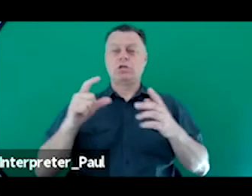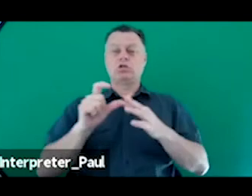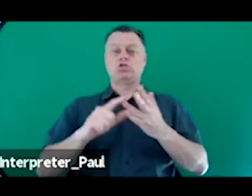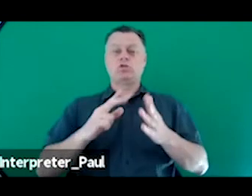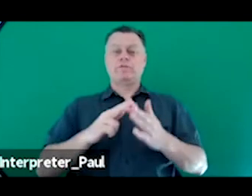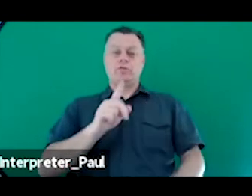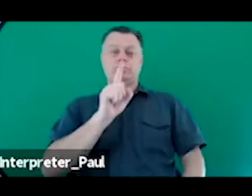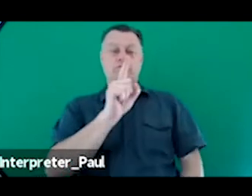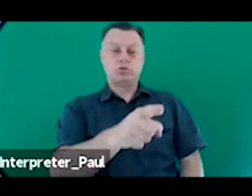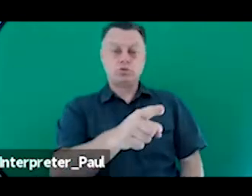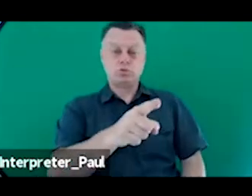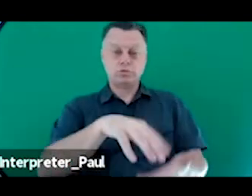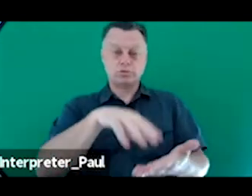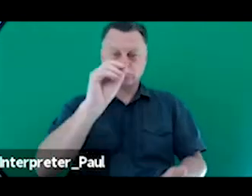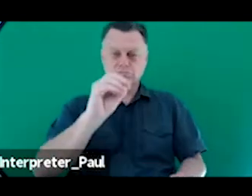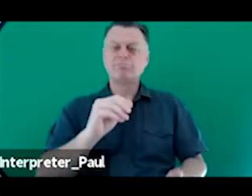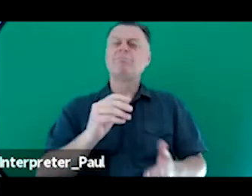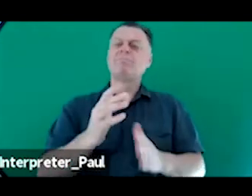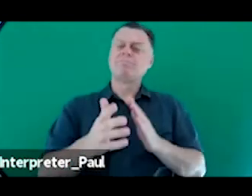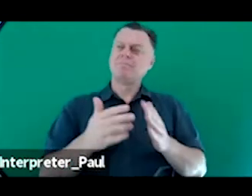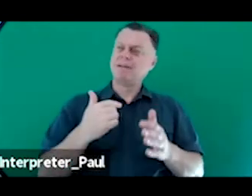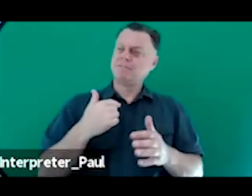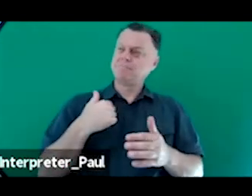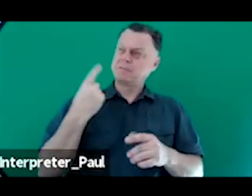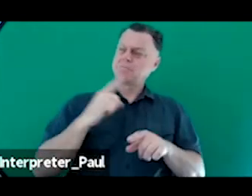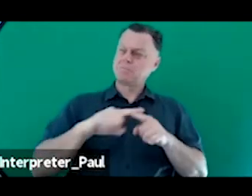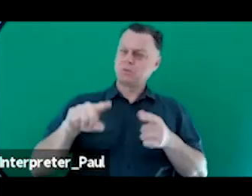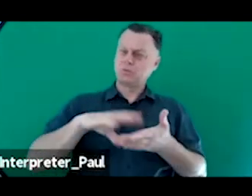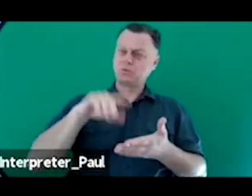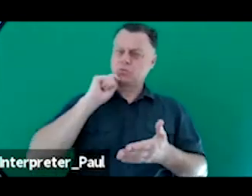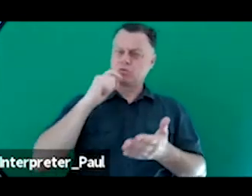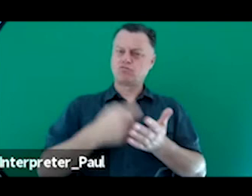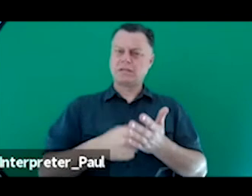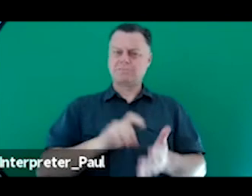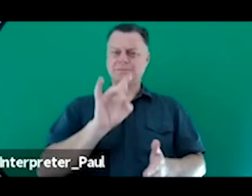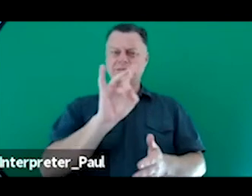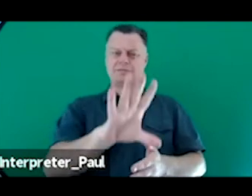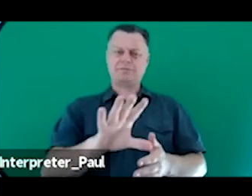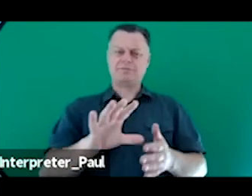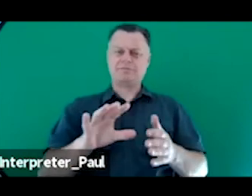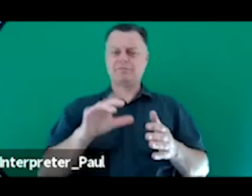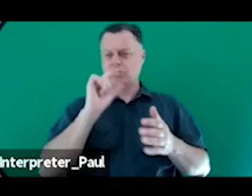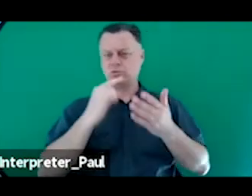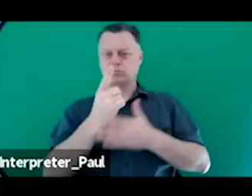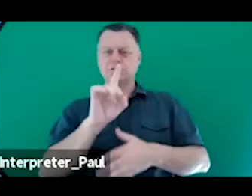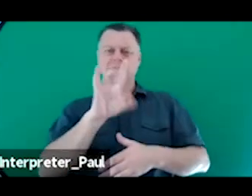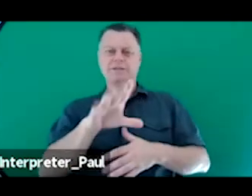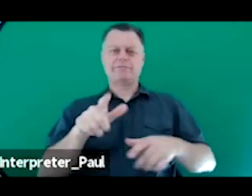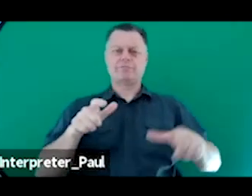chances are our students would much rather have the agency, have the opportunity, to do for